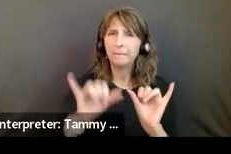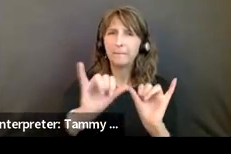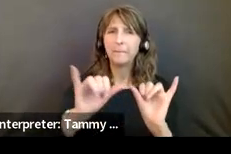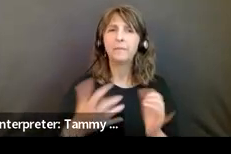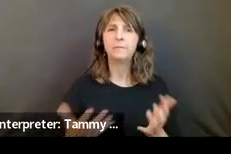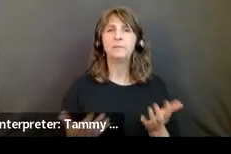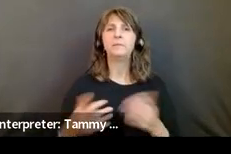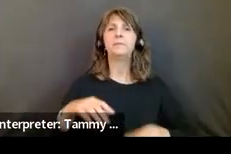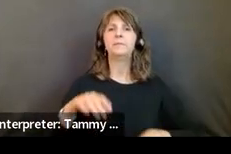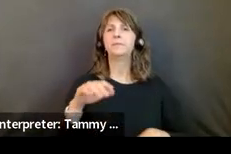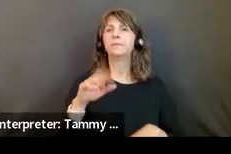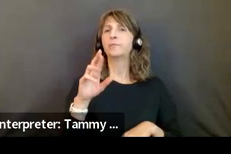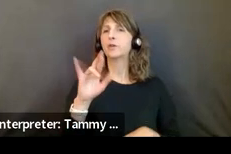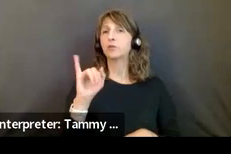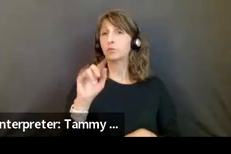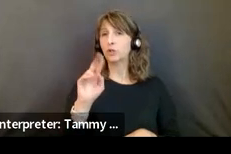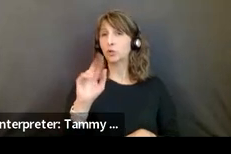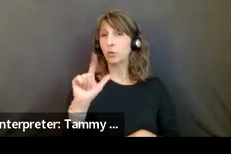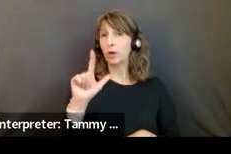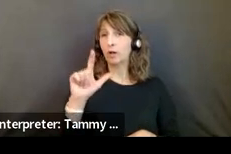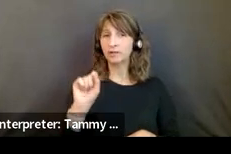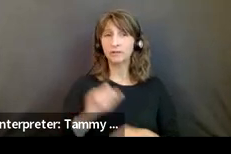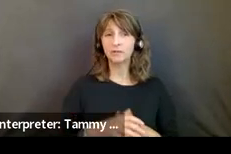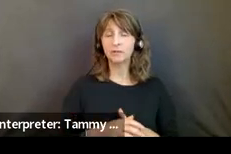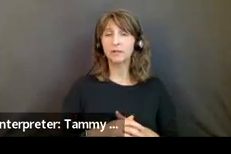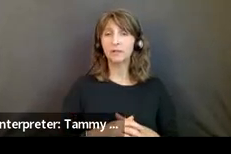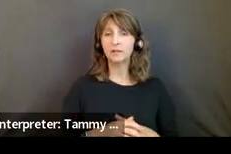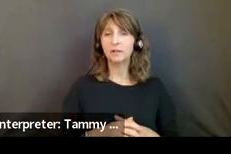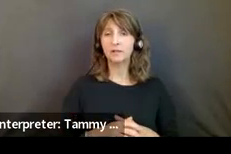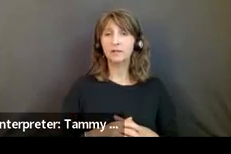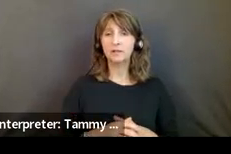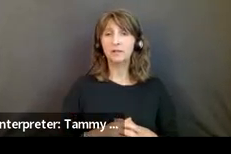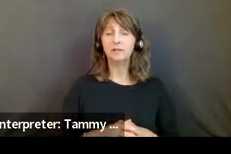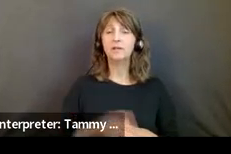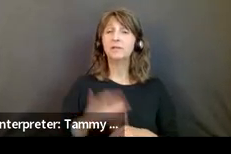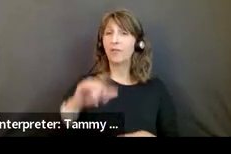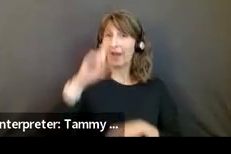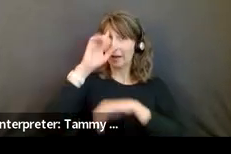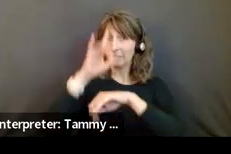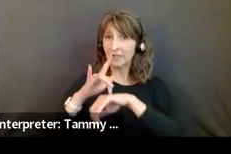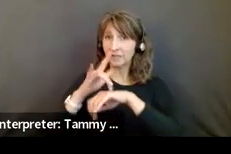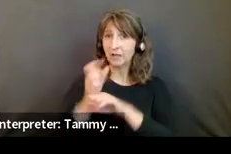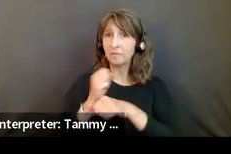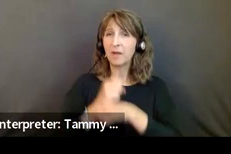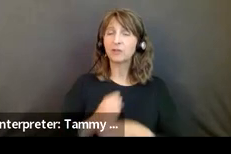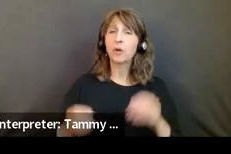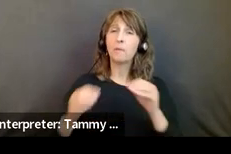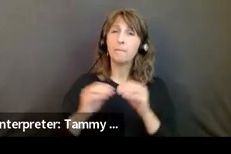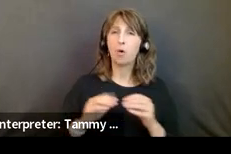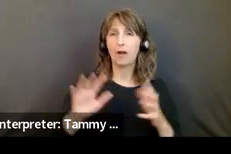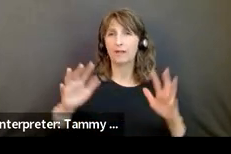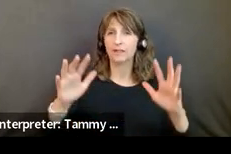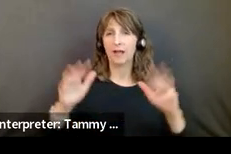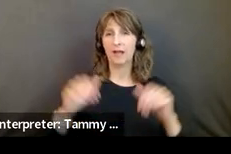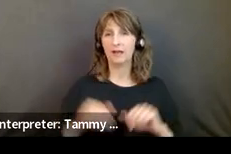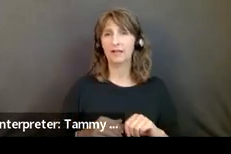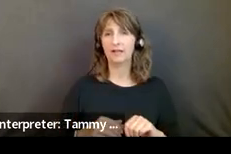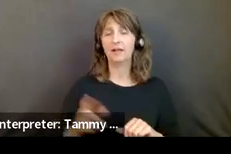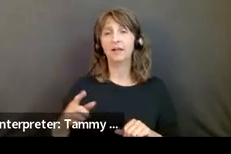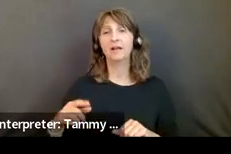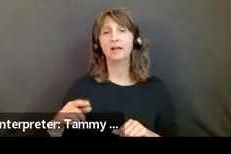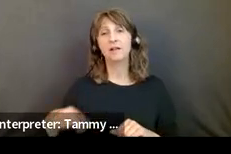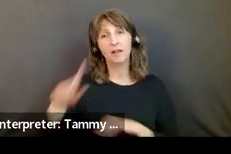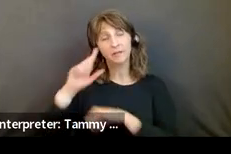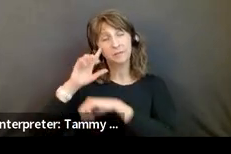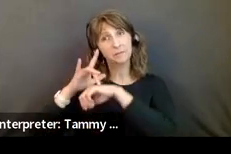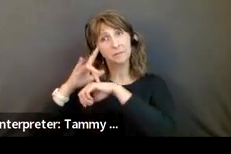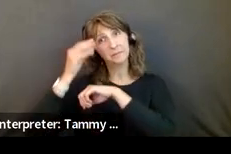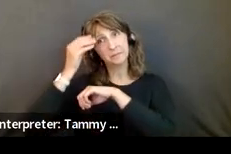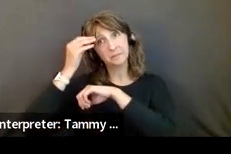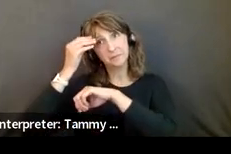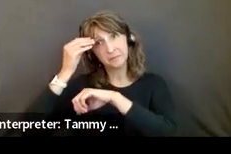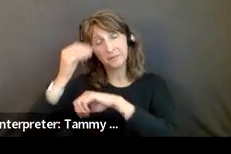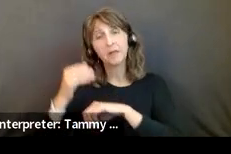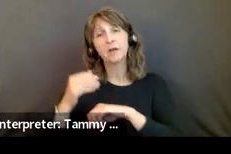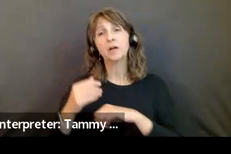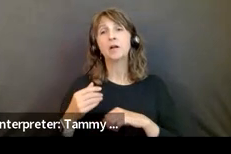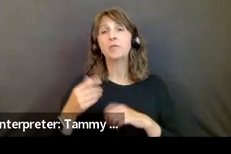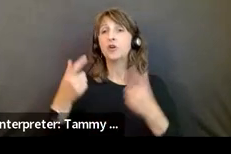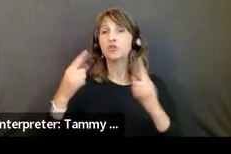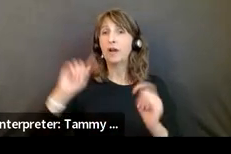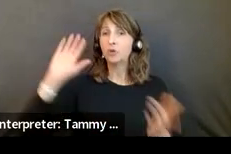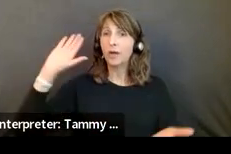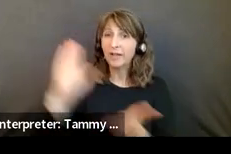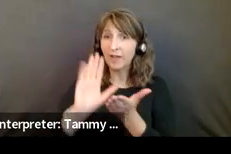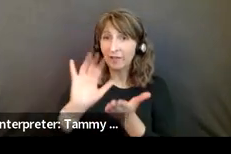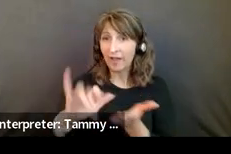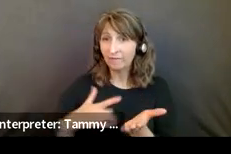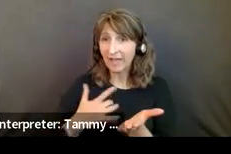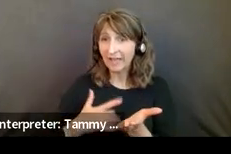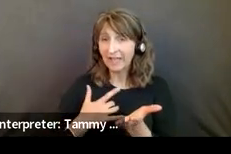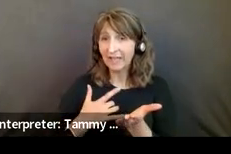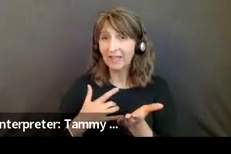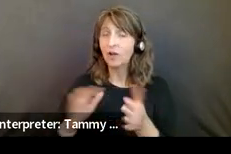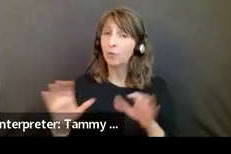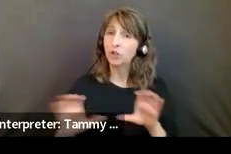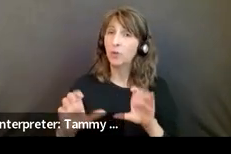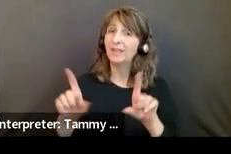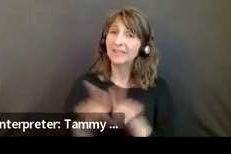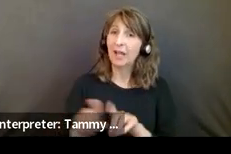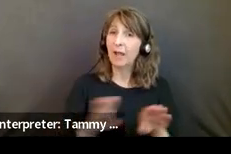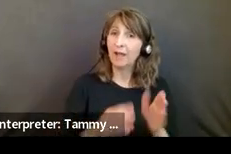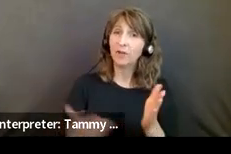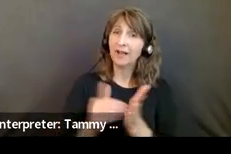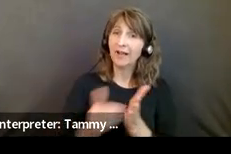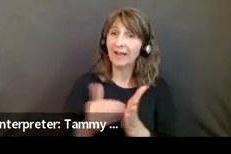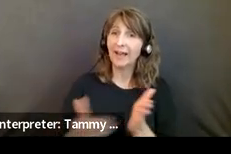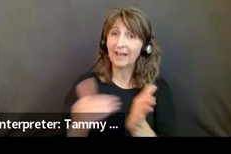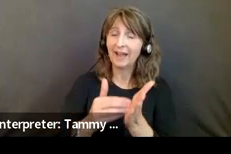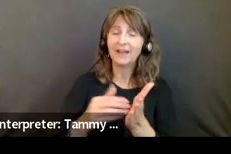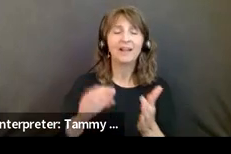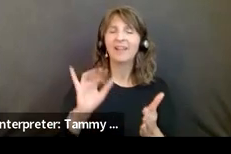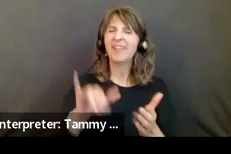So they're so obsessed. That they become compulsive and then they're trying to alleviate that, but that only increases the anxiety when they continuously do the same thing over and over and over and over.